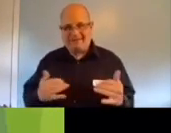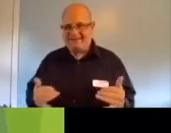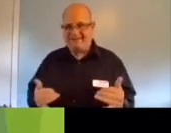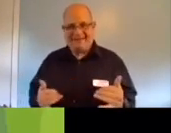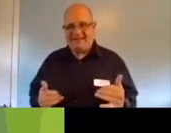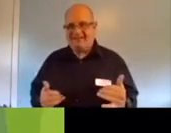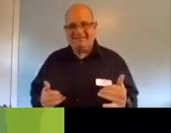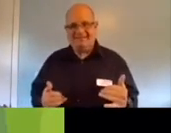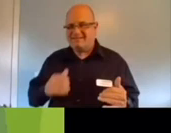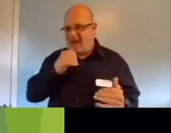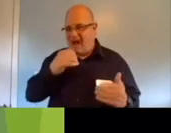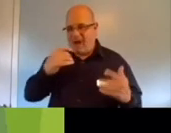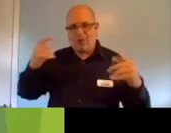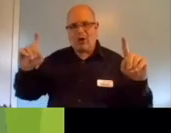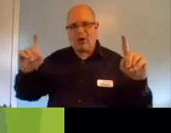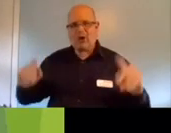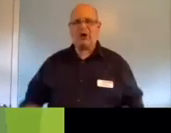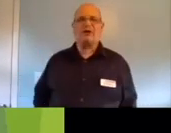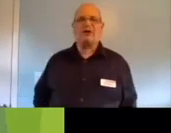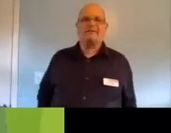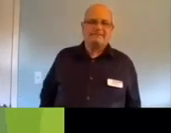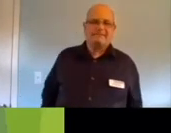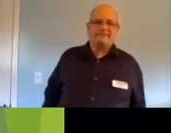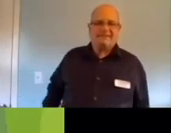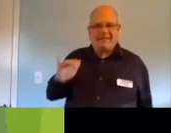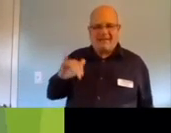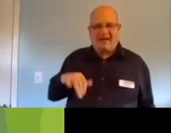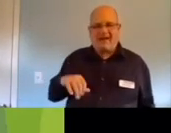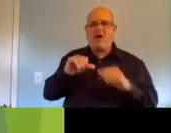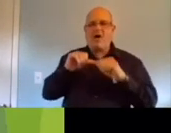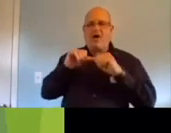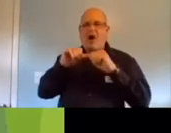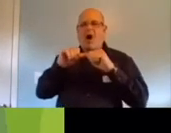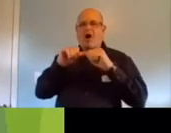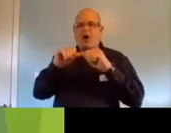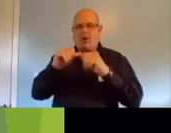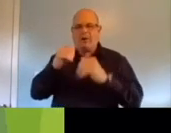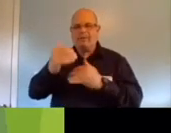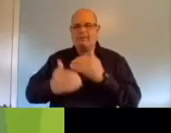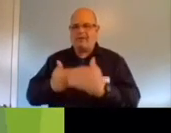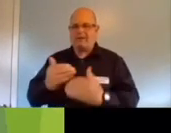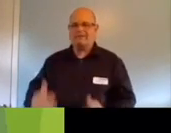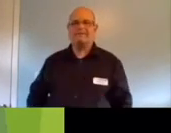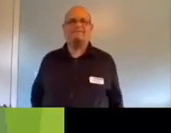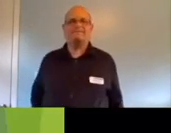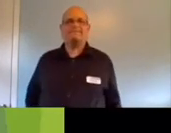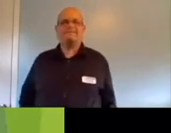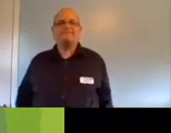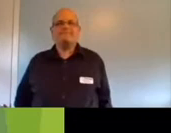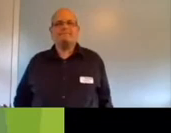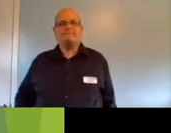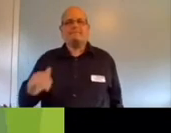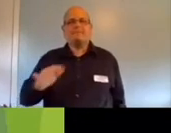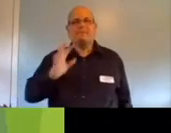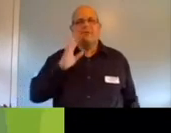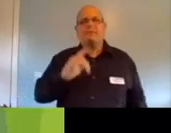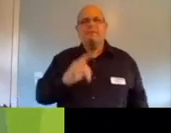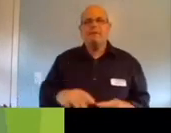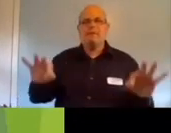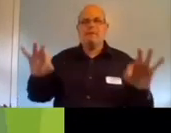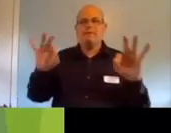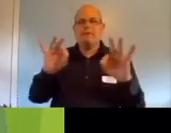why it's an ongoing process. We also talk about it's important to Memorialize